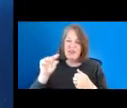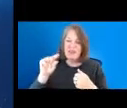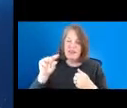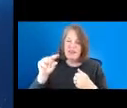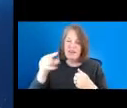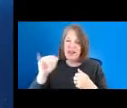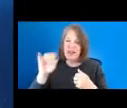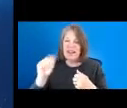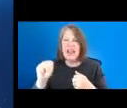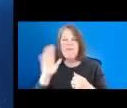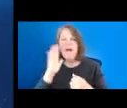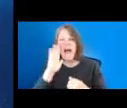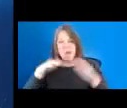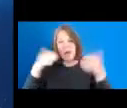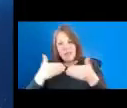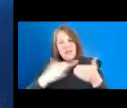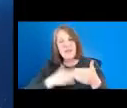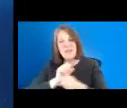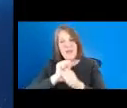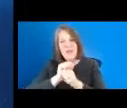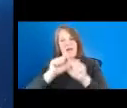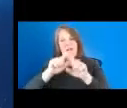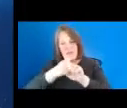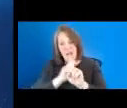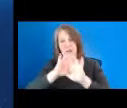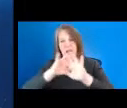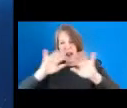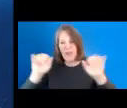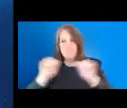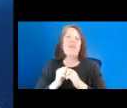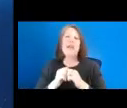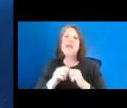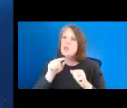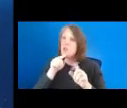the University -- 16:27:15 >> RICK PEDOLSKY: So she has done